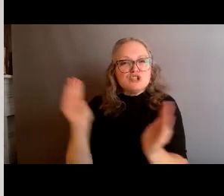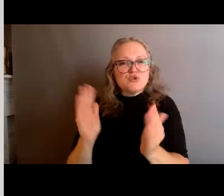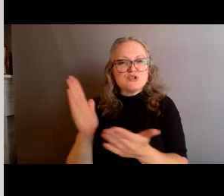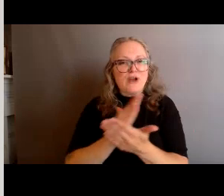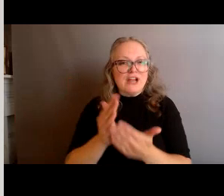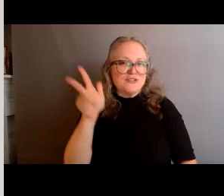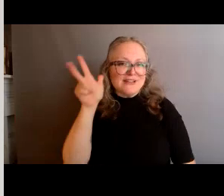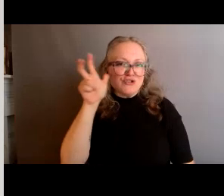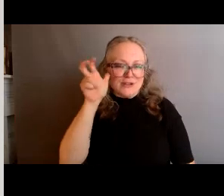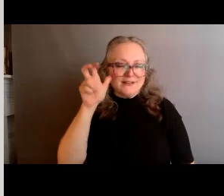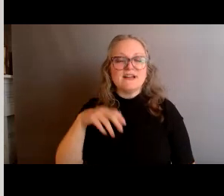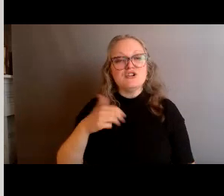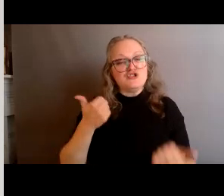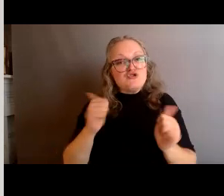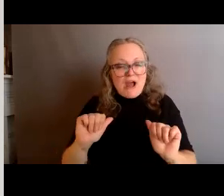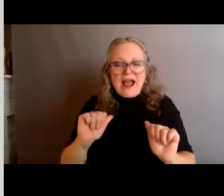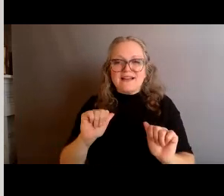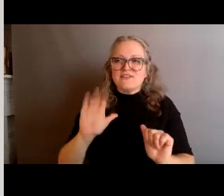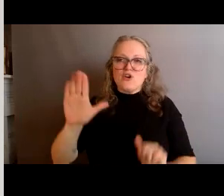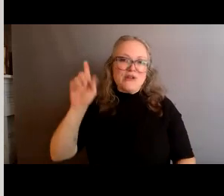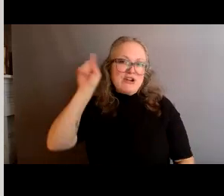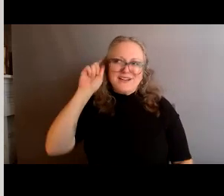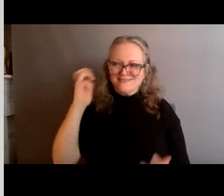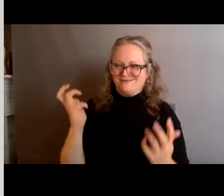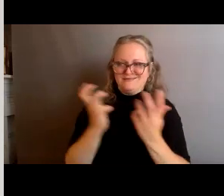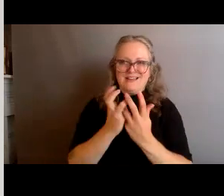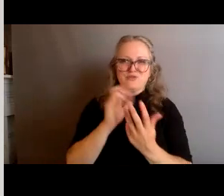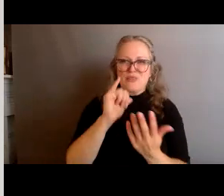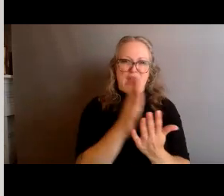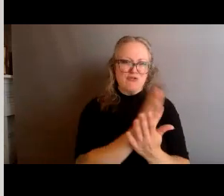fit hearing a hearing aids in that range. And sometimes that takes two and three visits